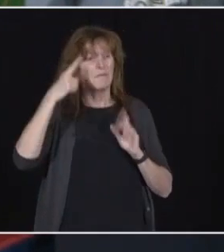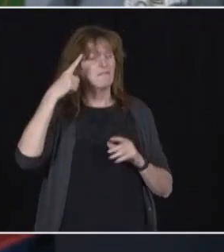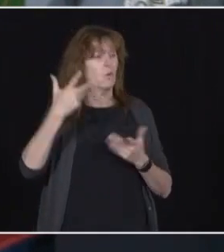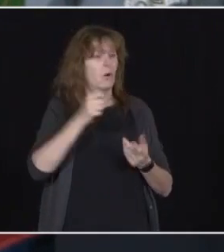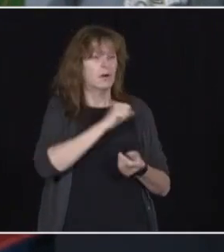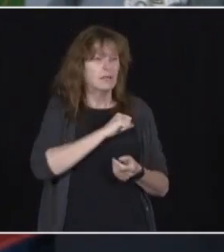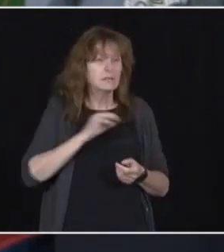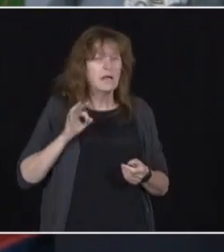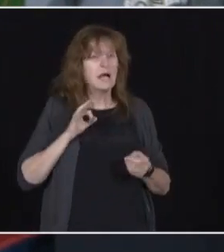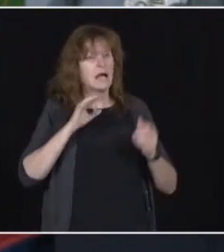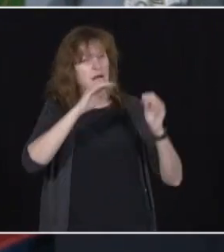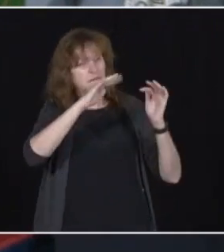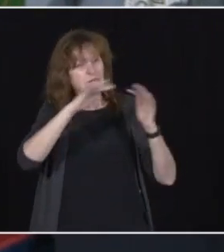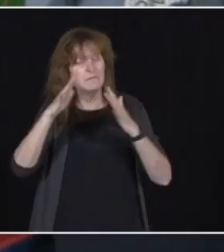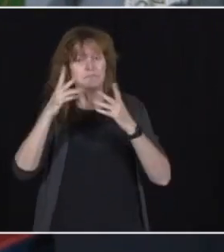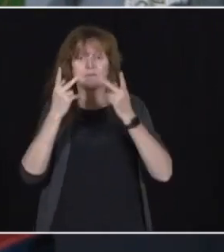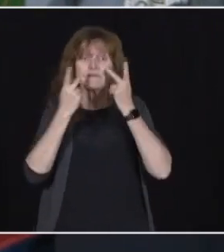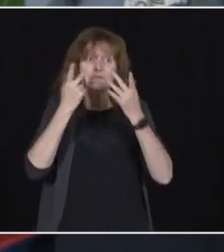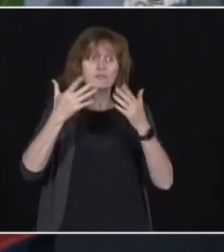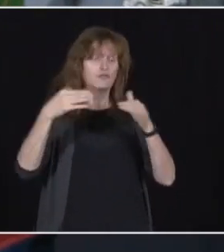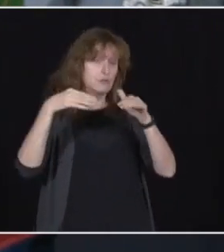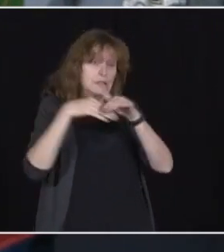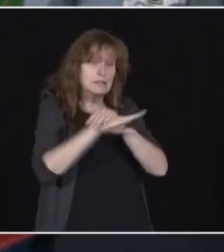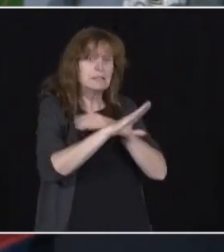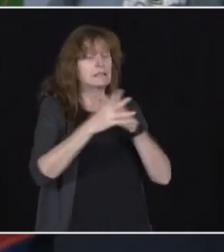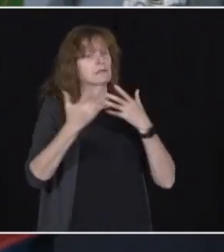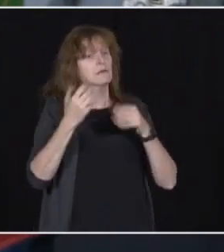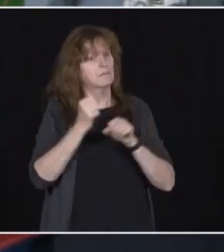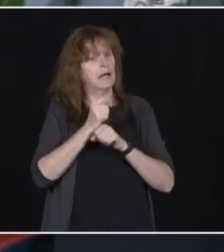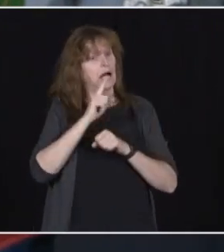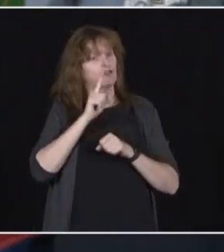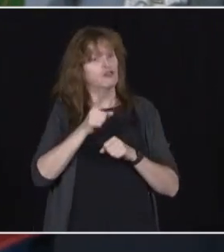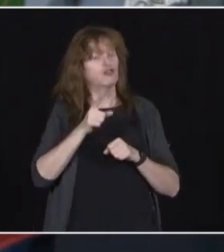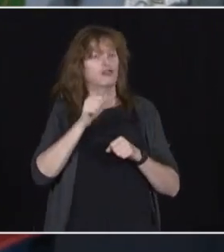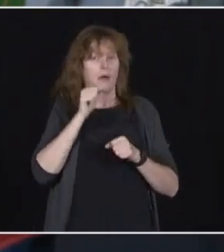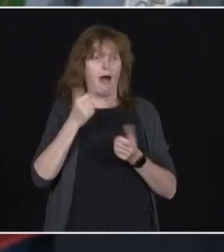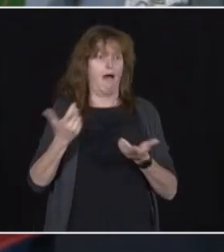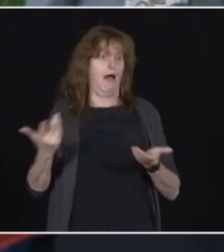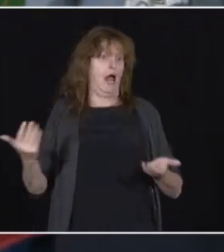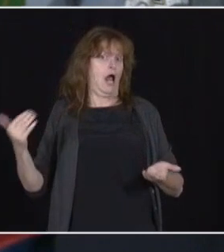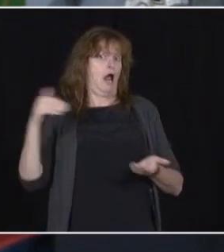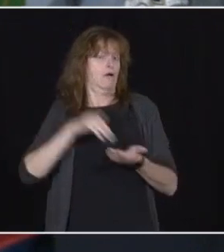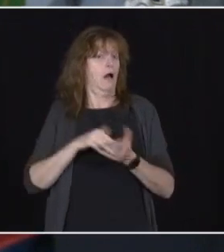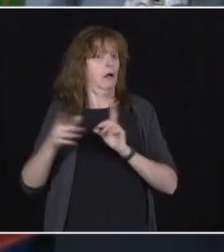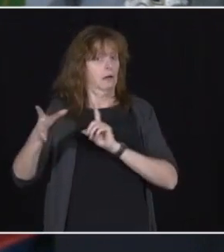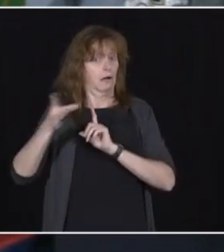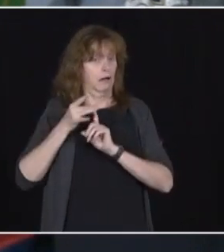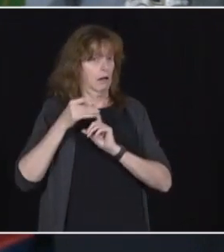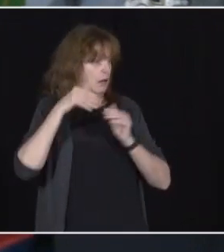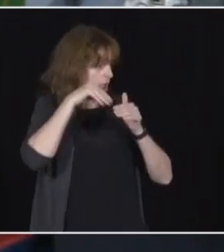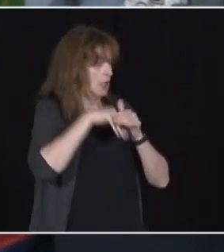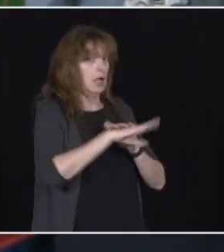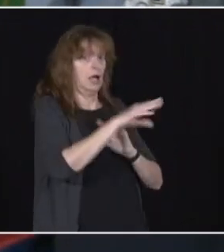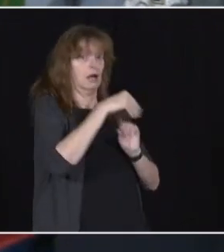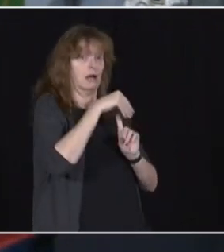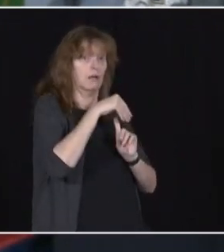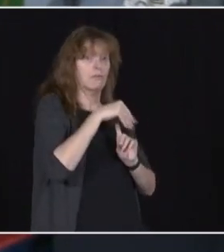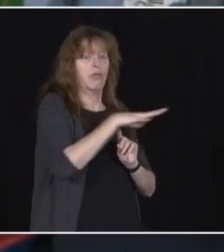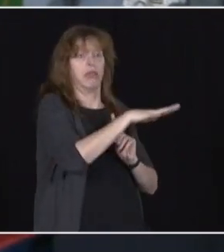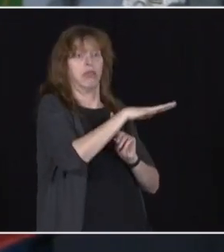with someone, so that the app -- the map is more appropriate for helping them to be aware if when we open up even more visitation, so that that